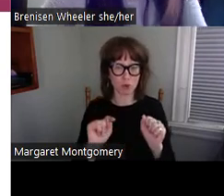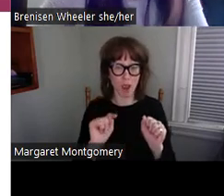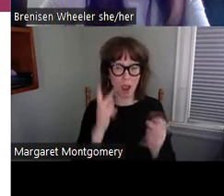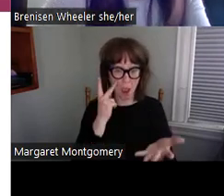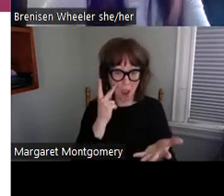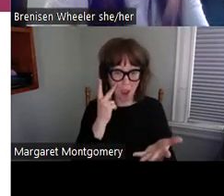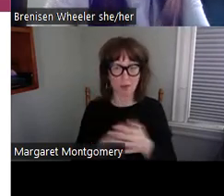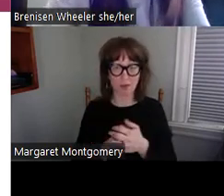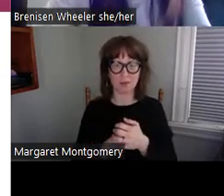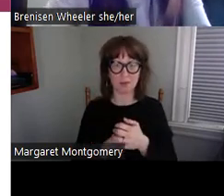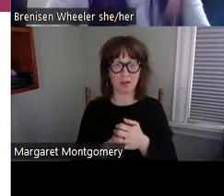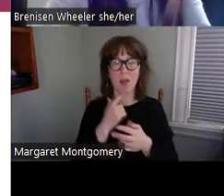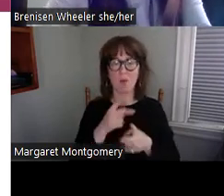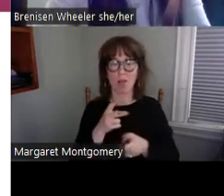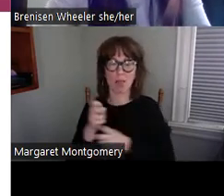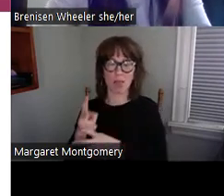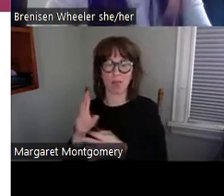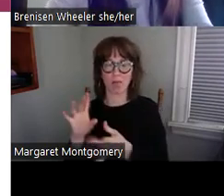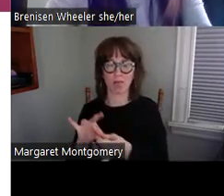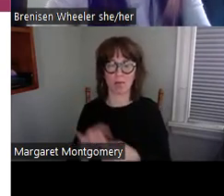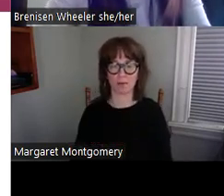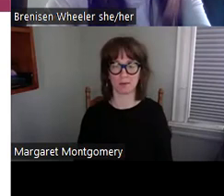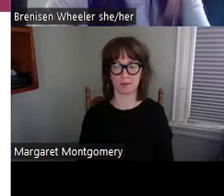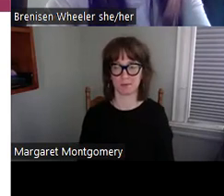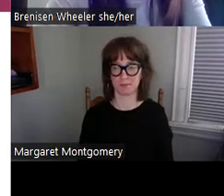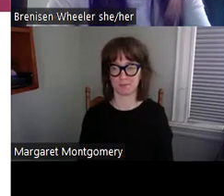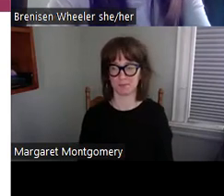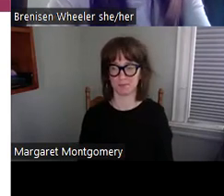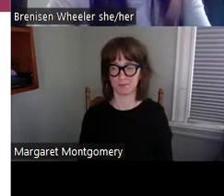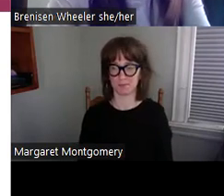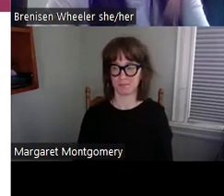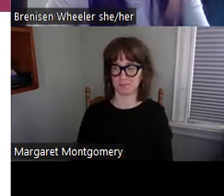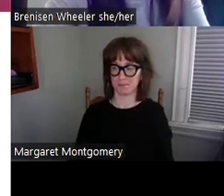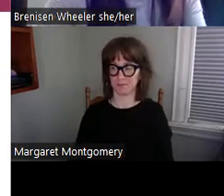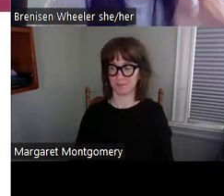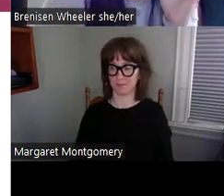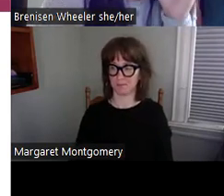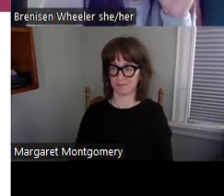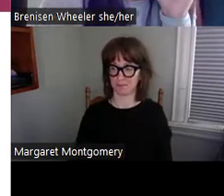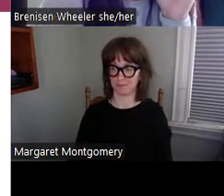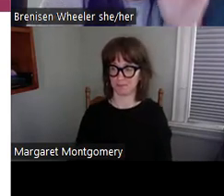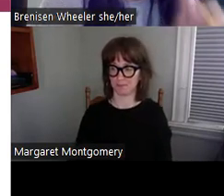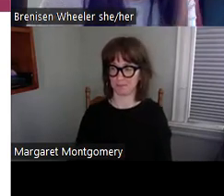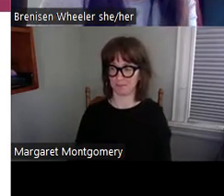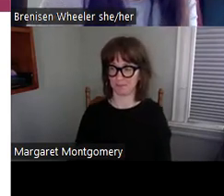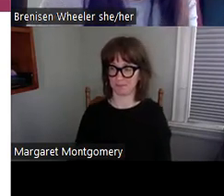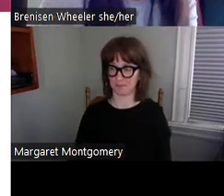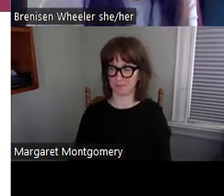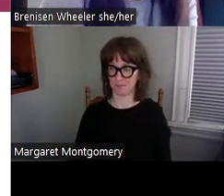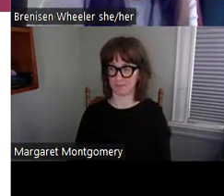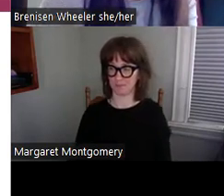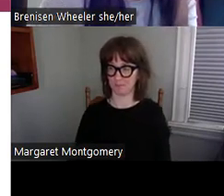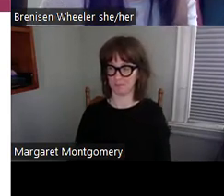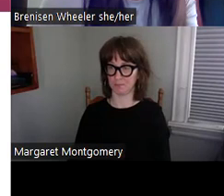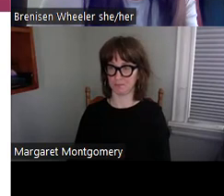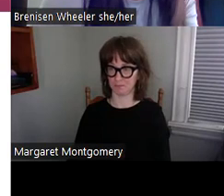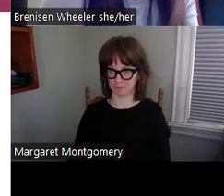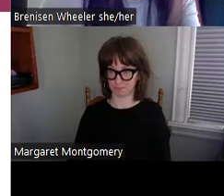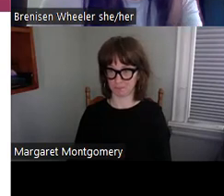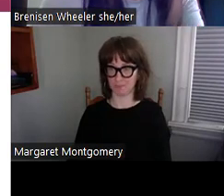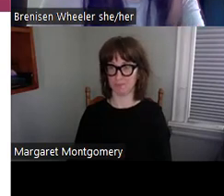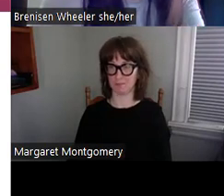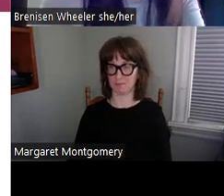the test real quick, 12:40:22 I'll put the linked out there's a